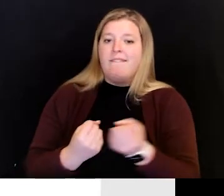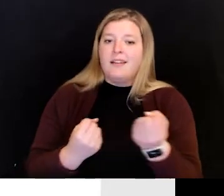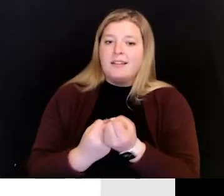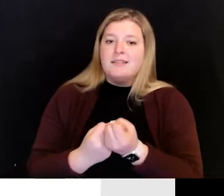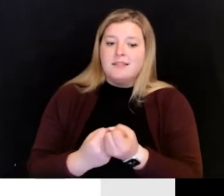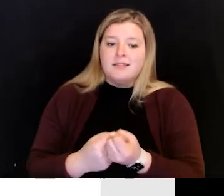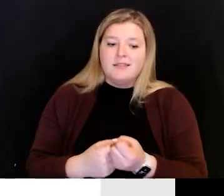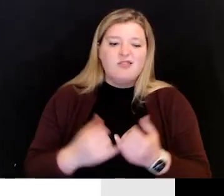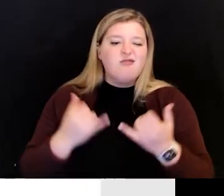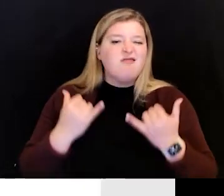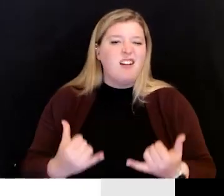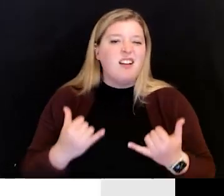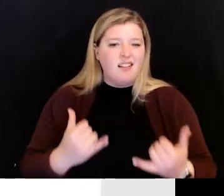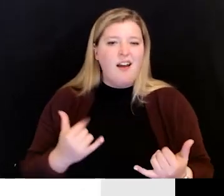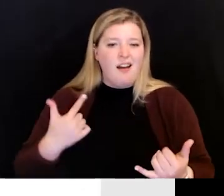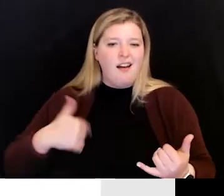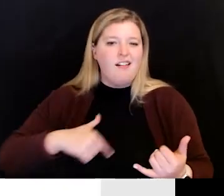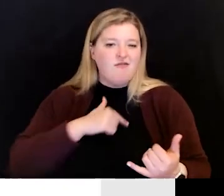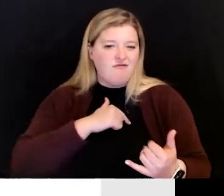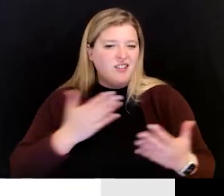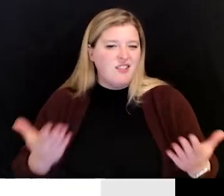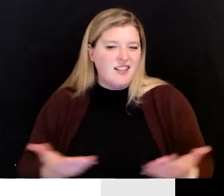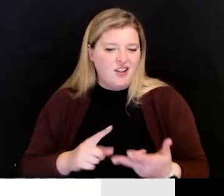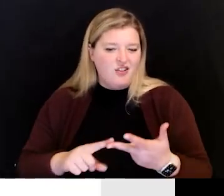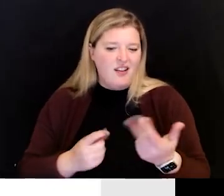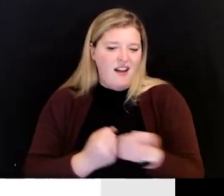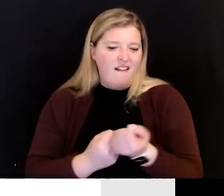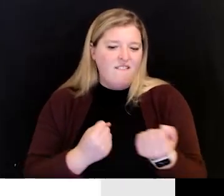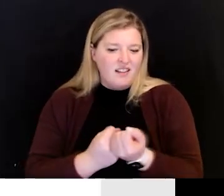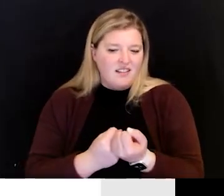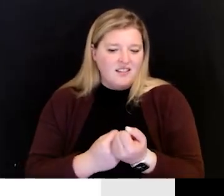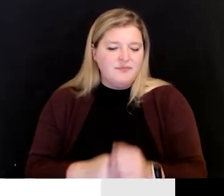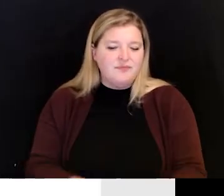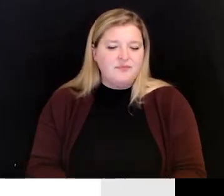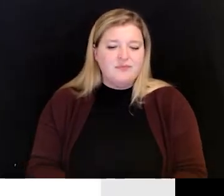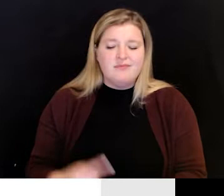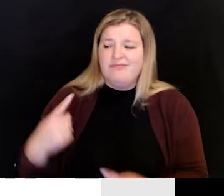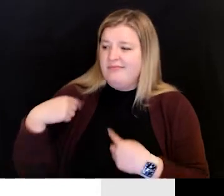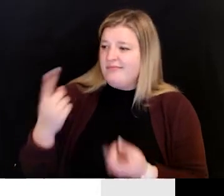when we've kind of figured out our recipe for success with MNIT at Revenue.